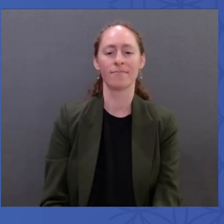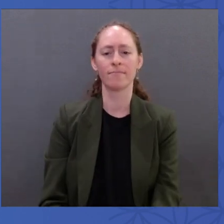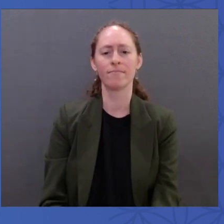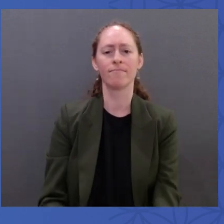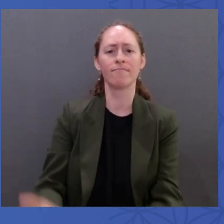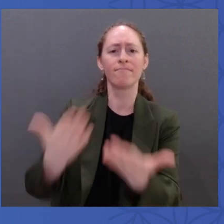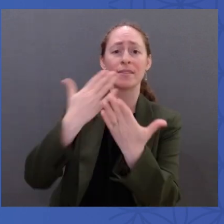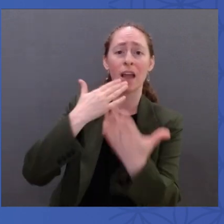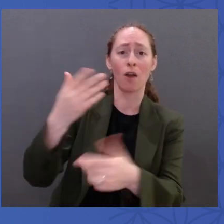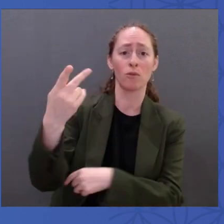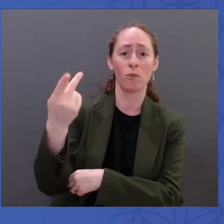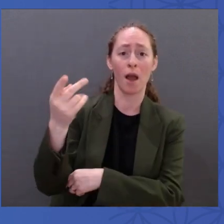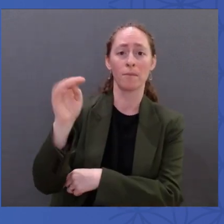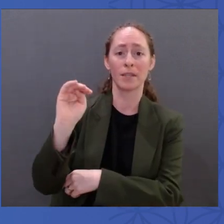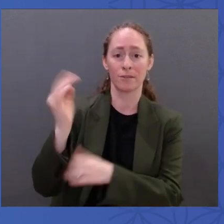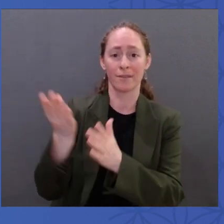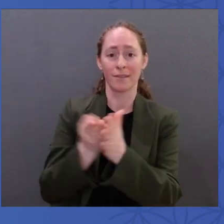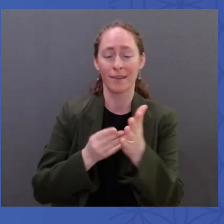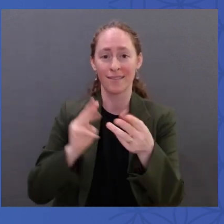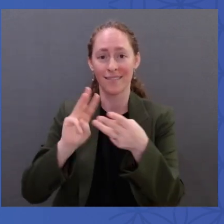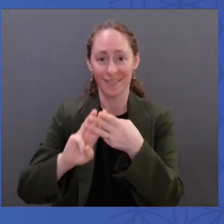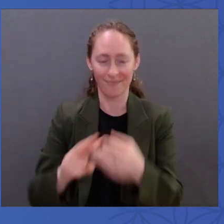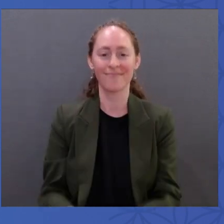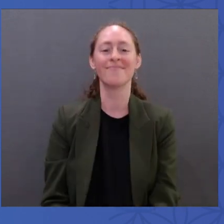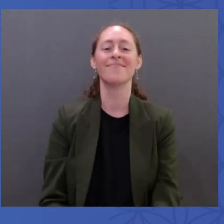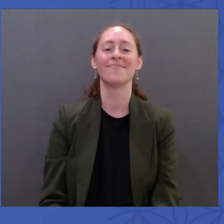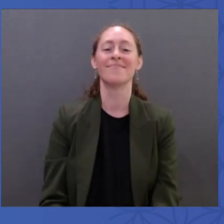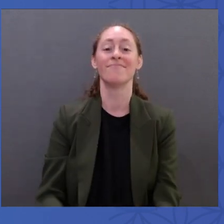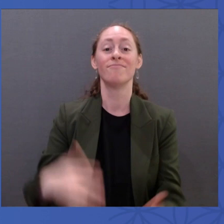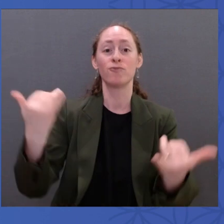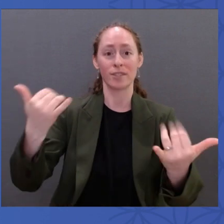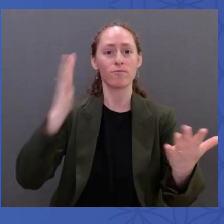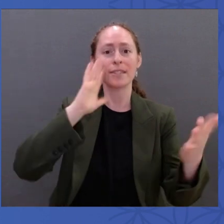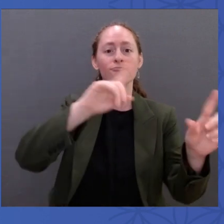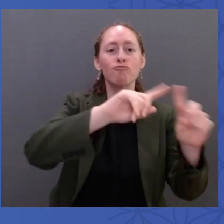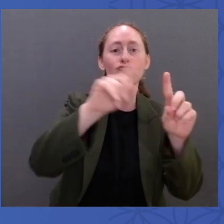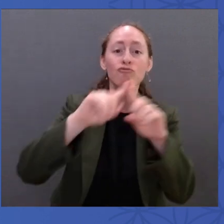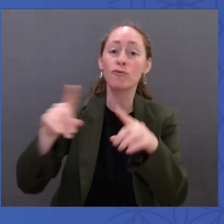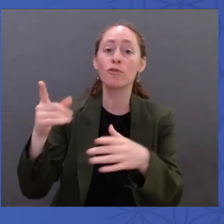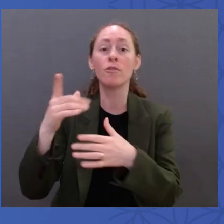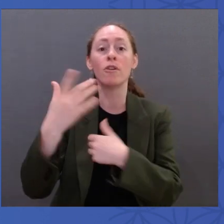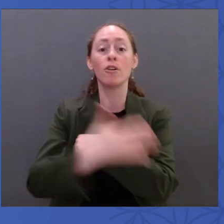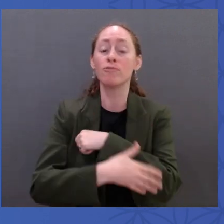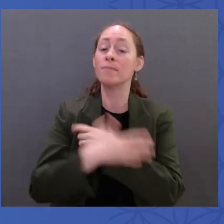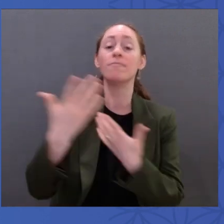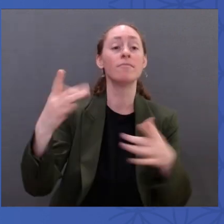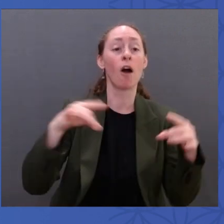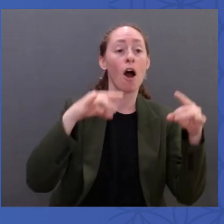from across the Indo-Pacific -- Australia, Brunei, India -- and, by the way, Mr. Prime Minister,